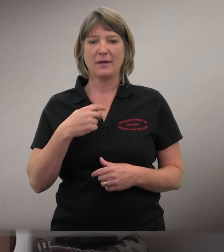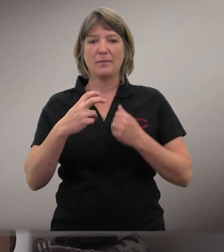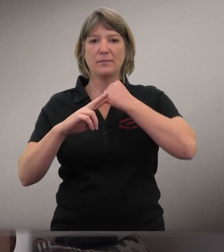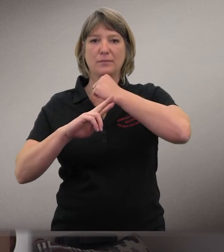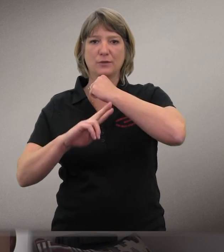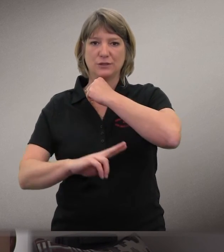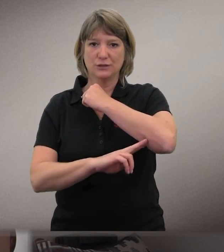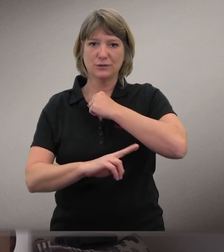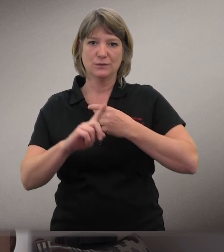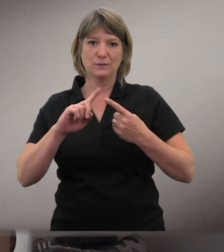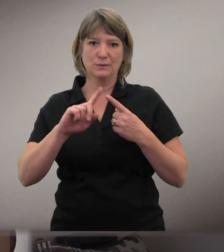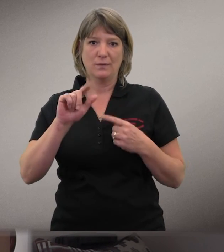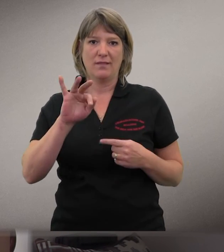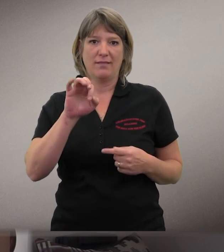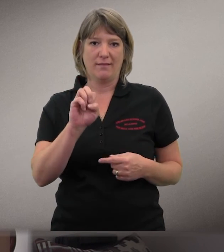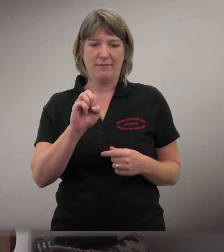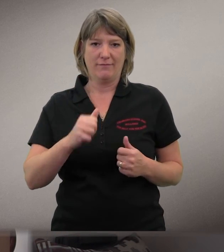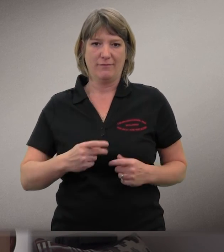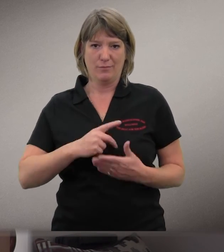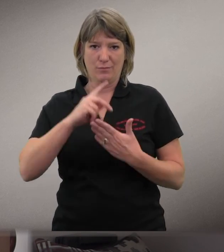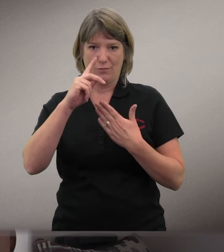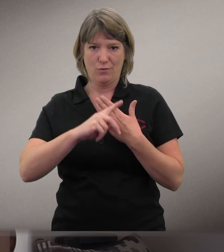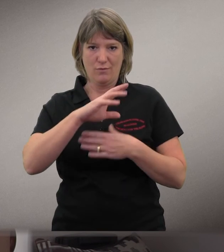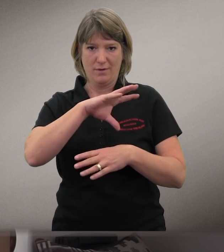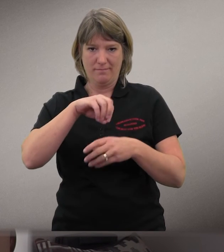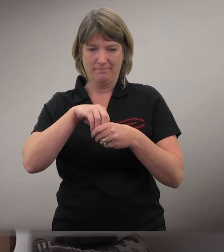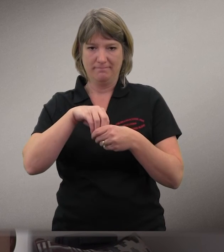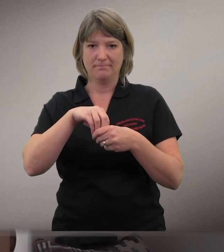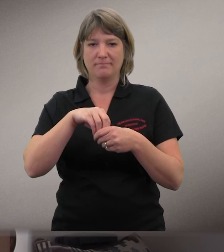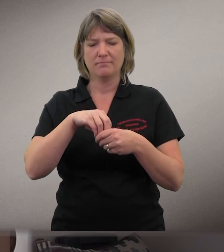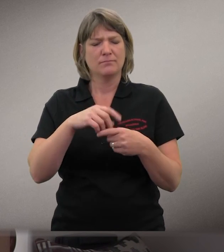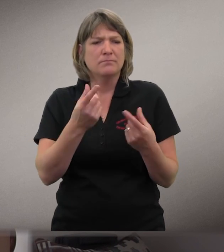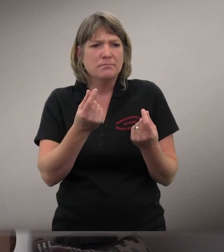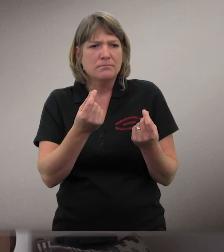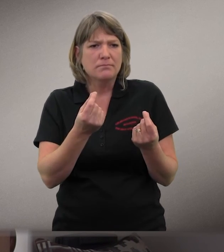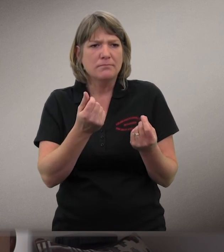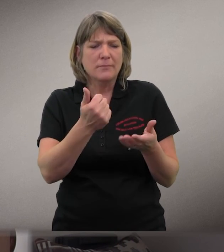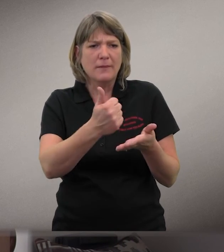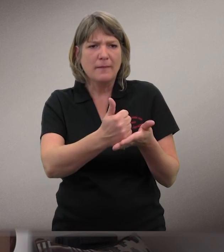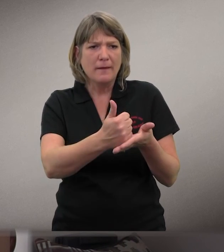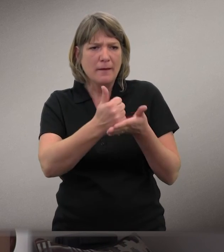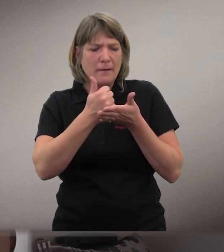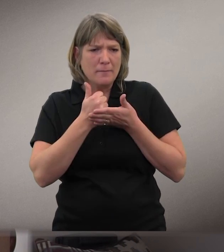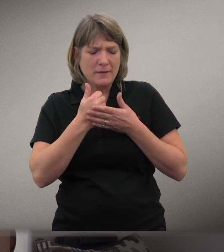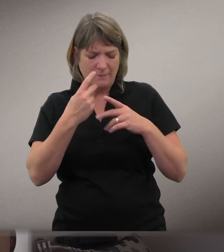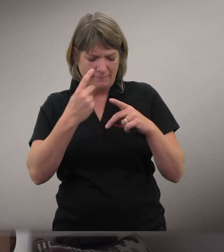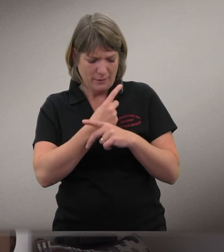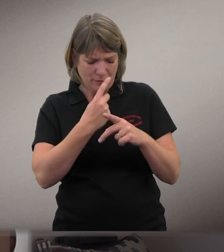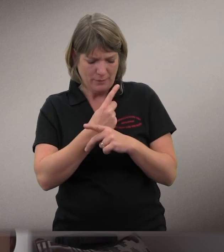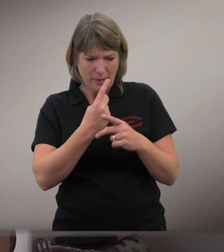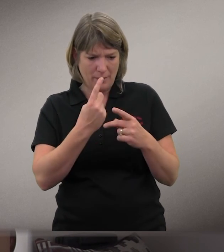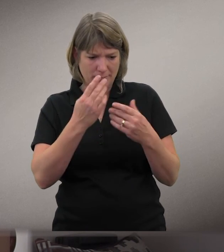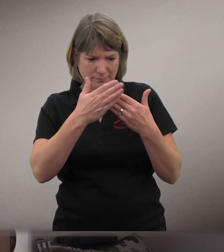and I'm in the Bridges to Life program. Basically, they helped me try to figure out